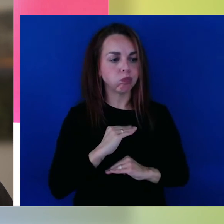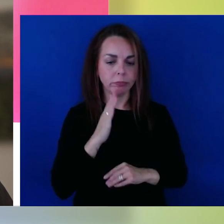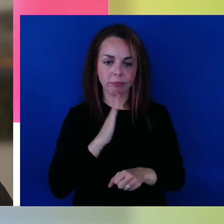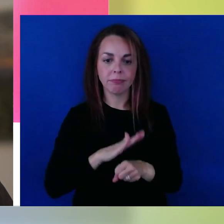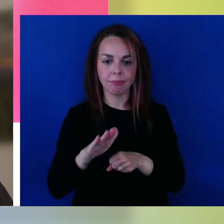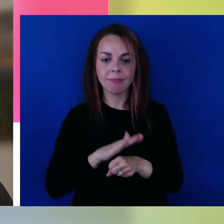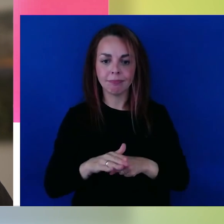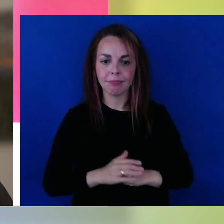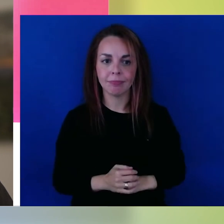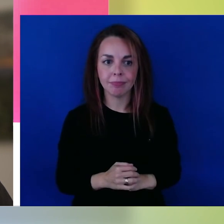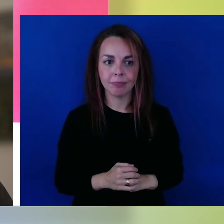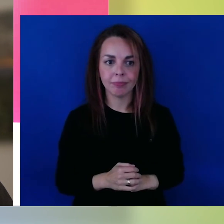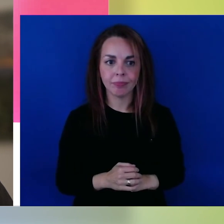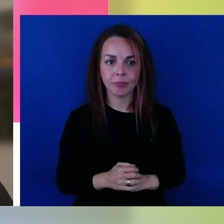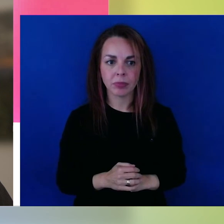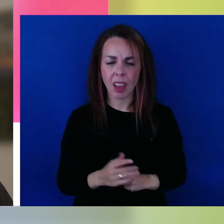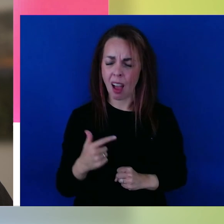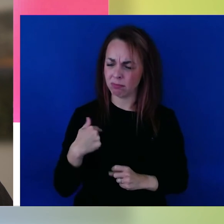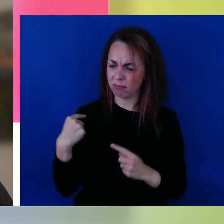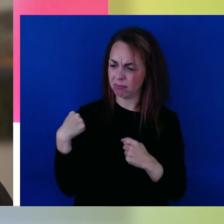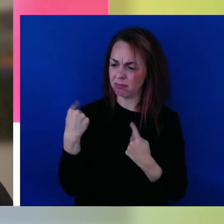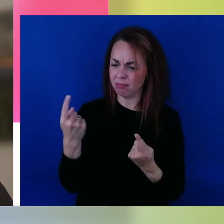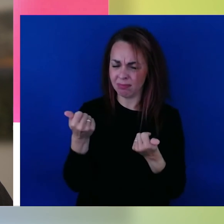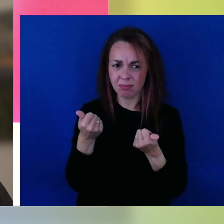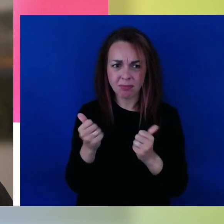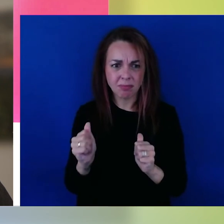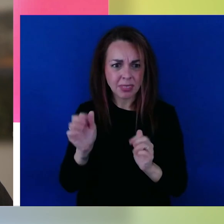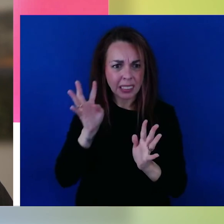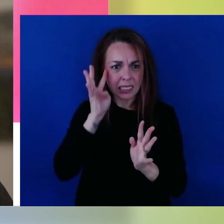I try to grow and learn, fall and fail,